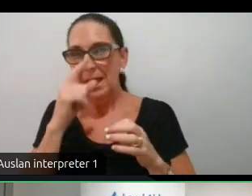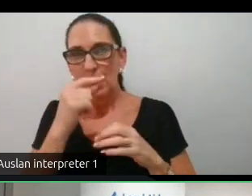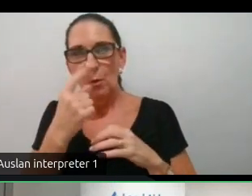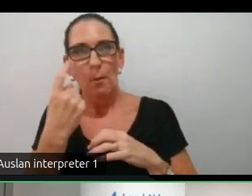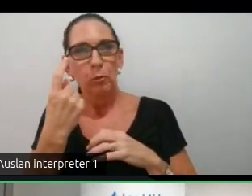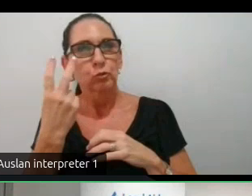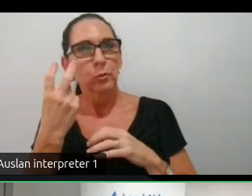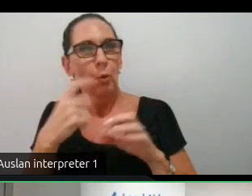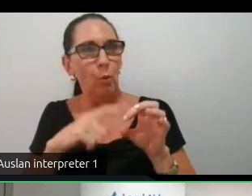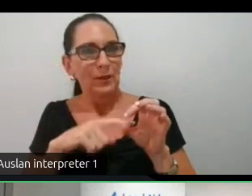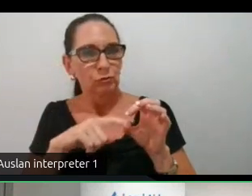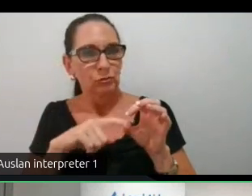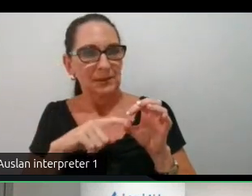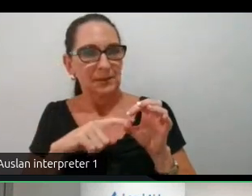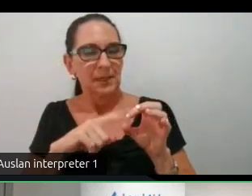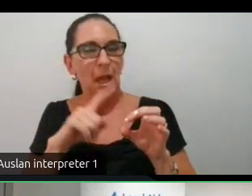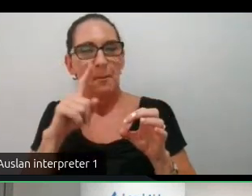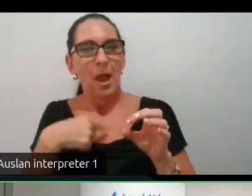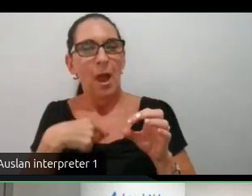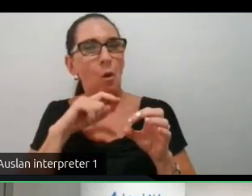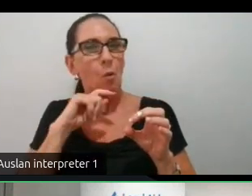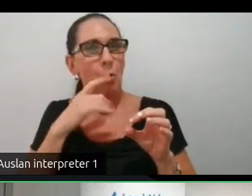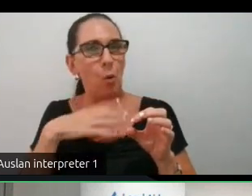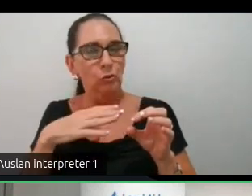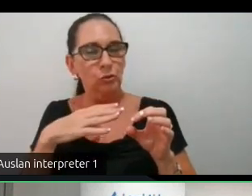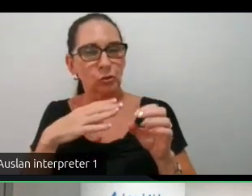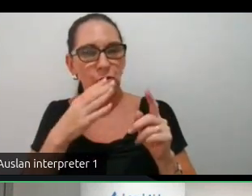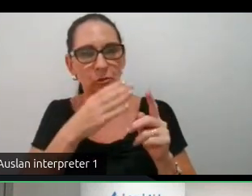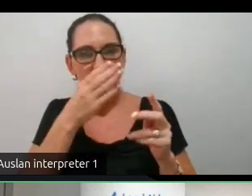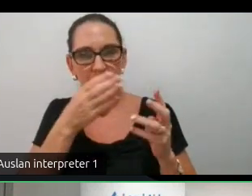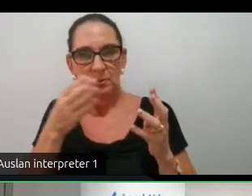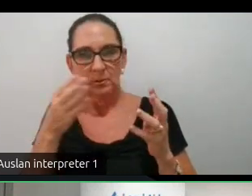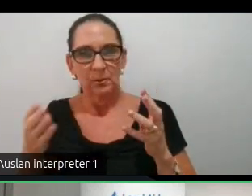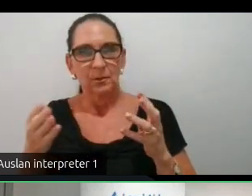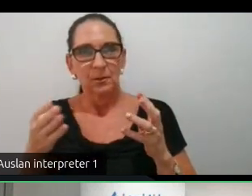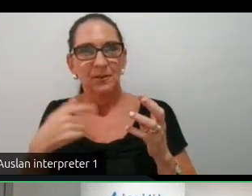got time for one or two more. But I'm just going to skip ahead because we didn't get to Mo's case